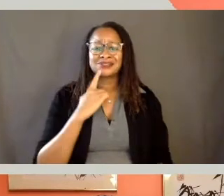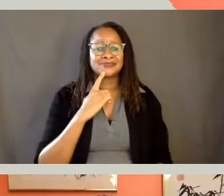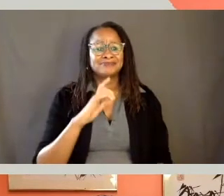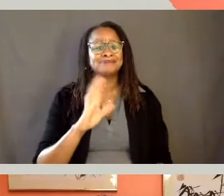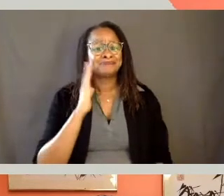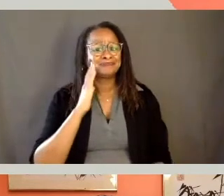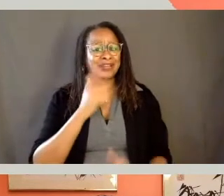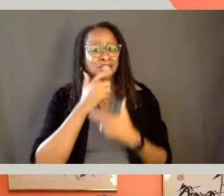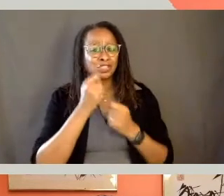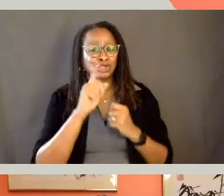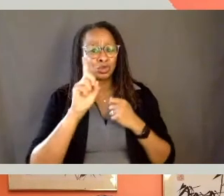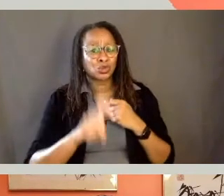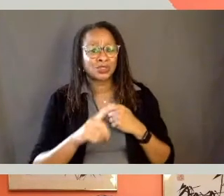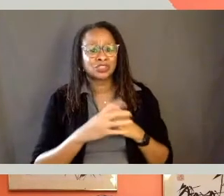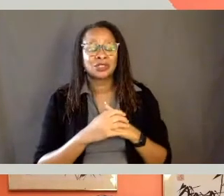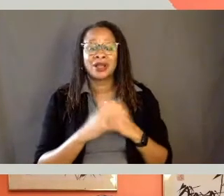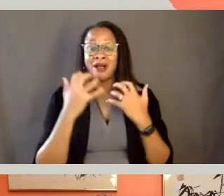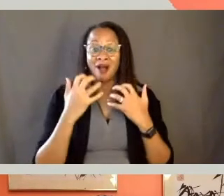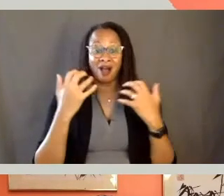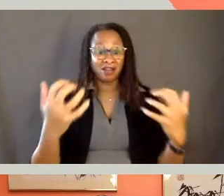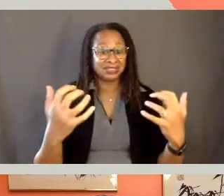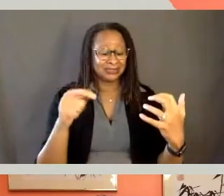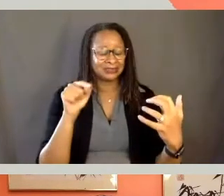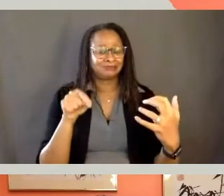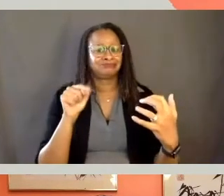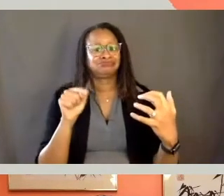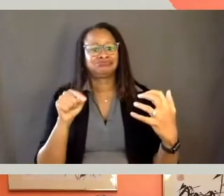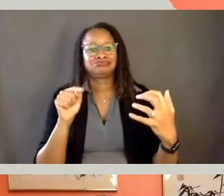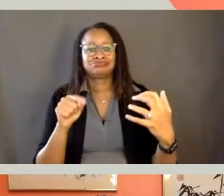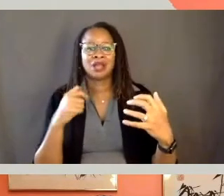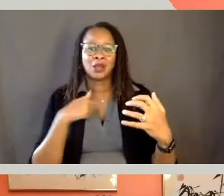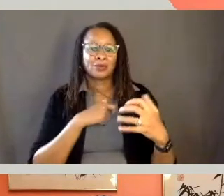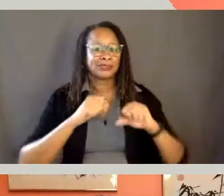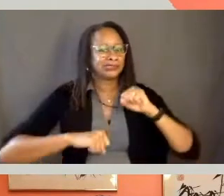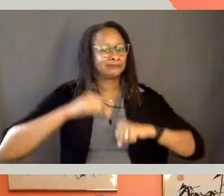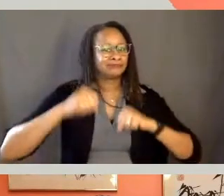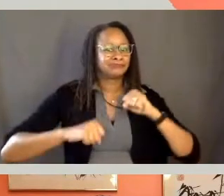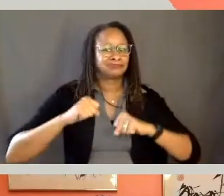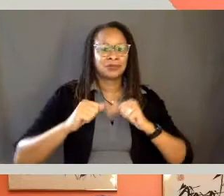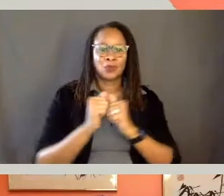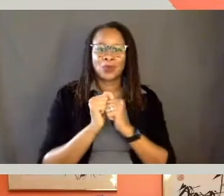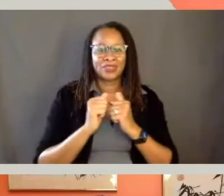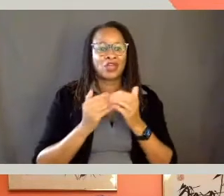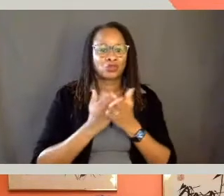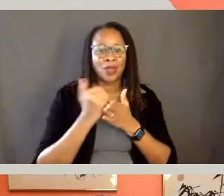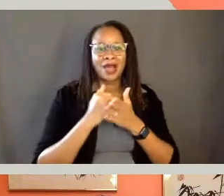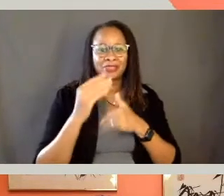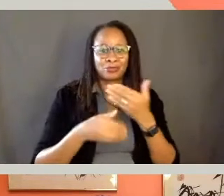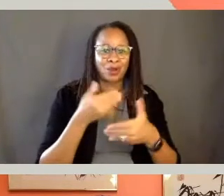And audience is something that we grappled with throughout the process of making this film